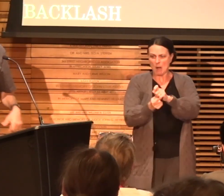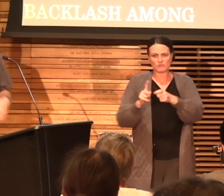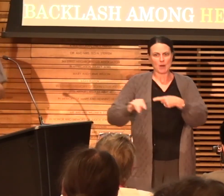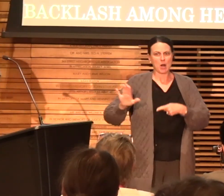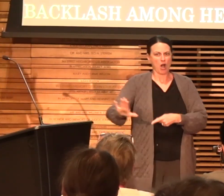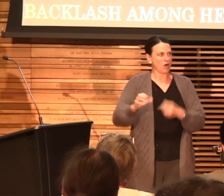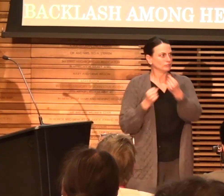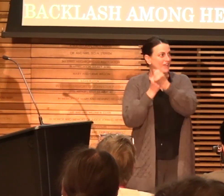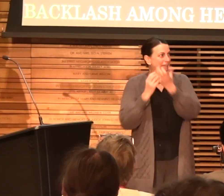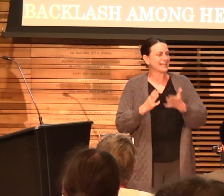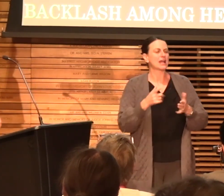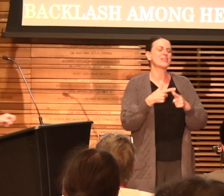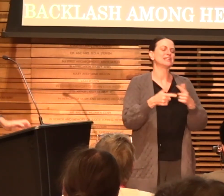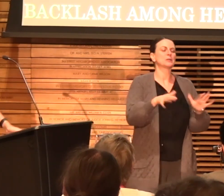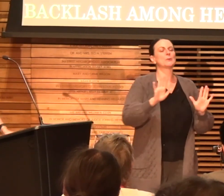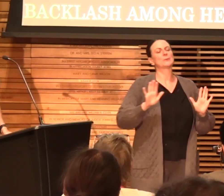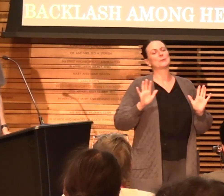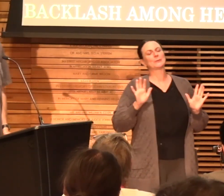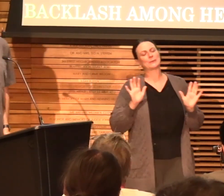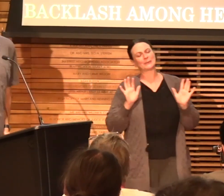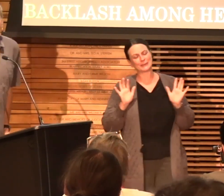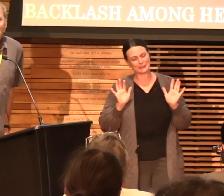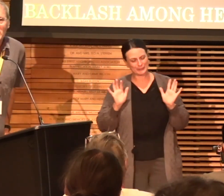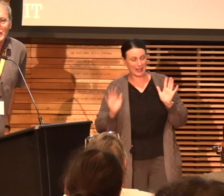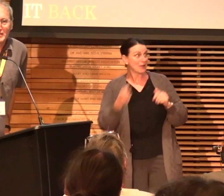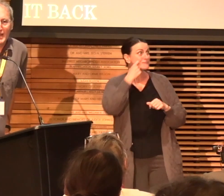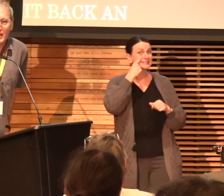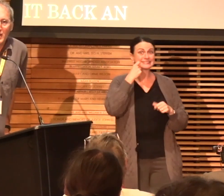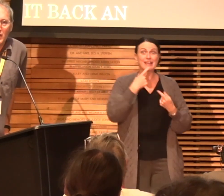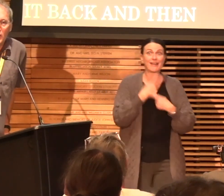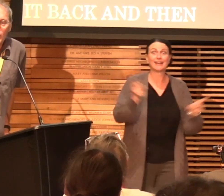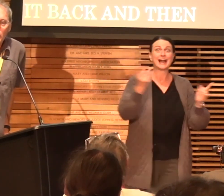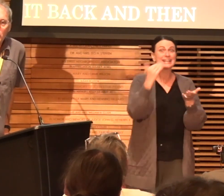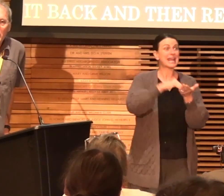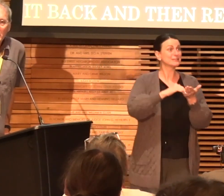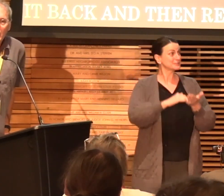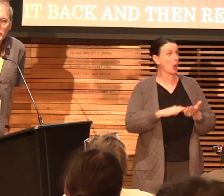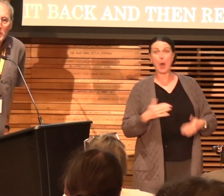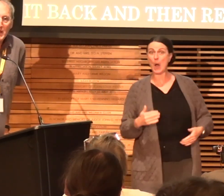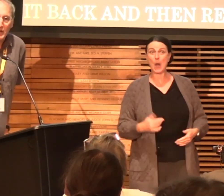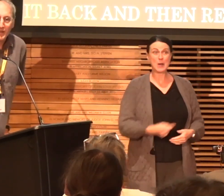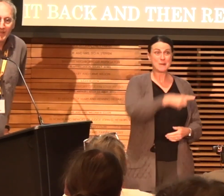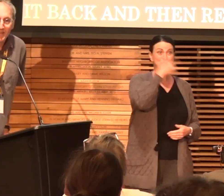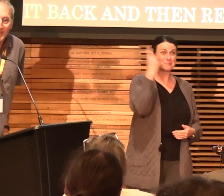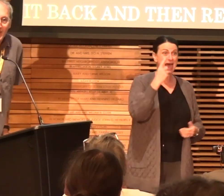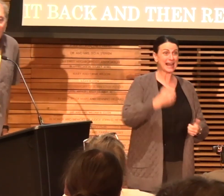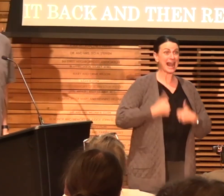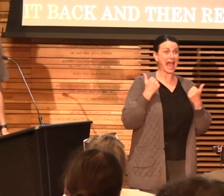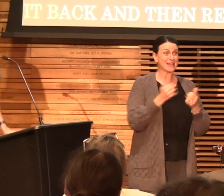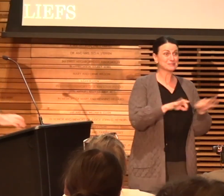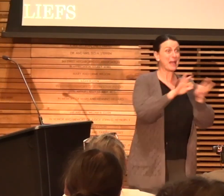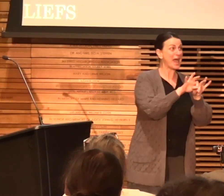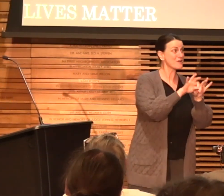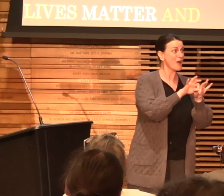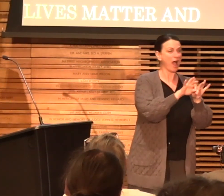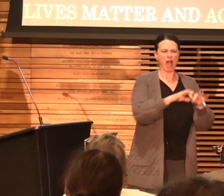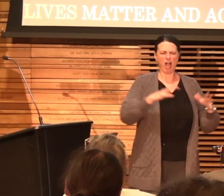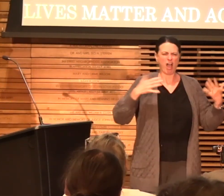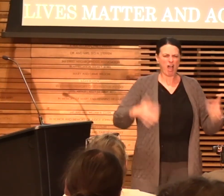And then she dialed it back. And then recently she said, "Oh, Black Lives Matter." And again, there's a backlash.